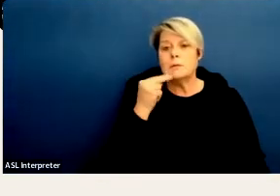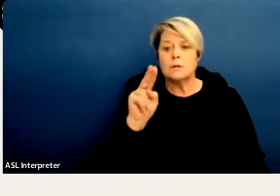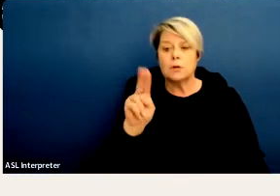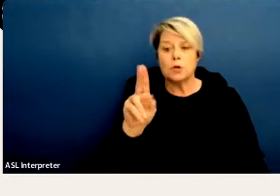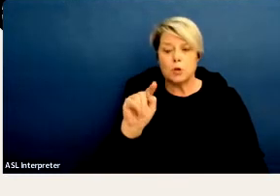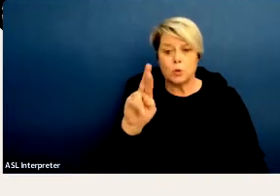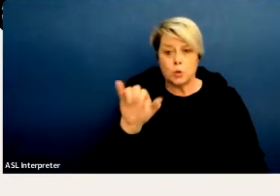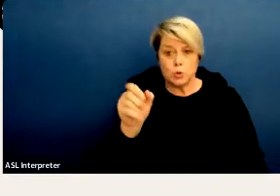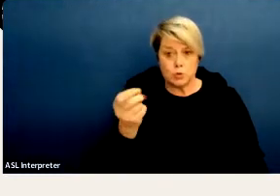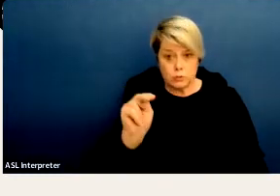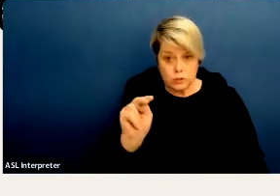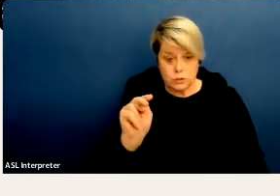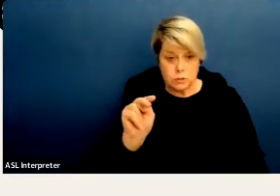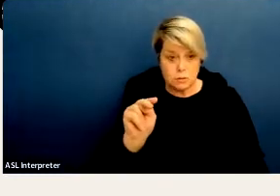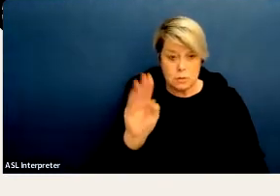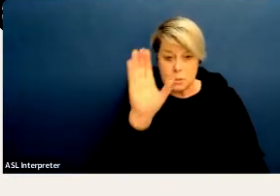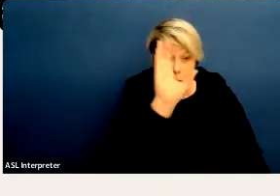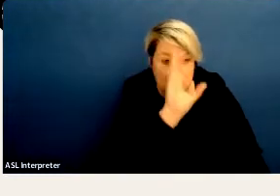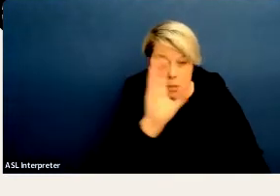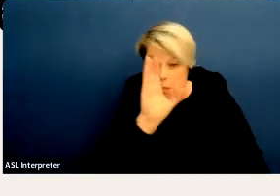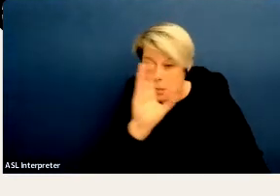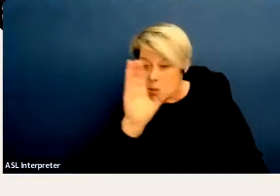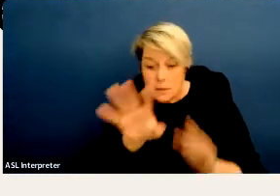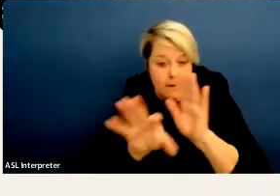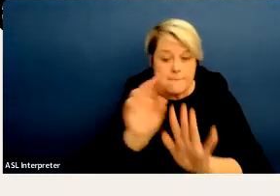safety research information office on there as well.